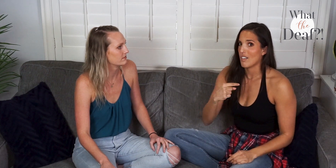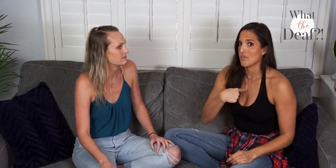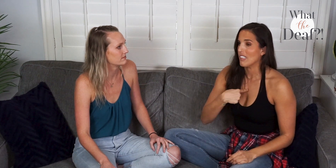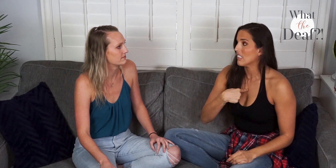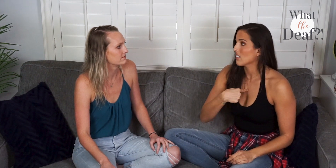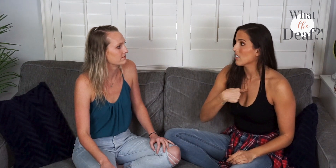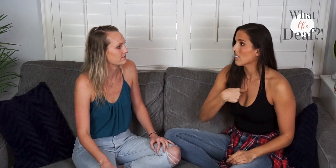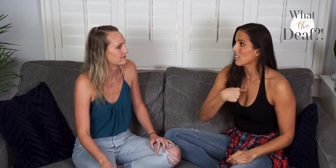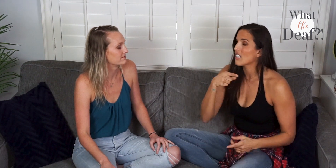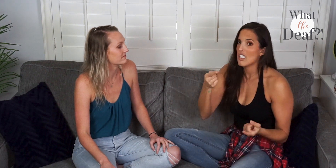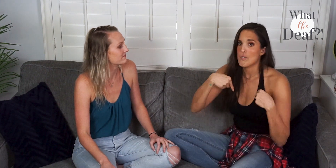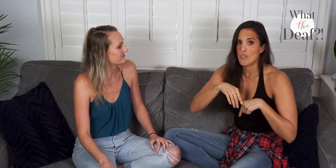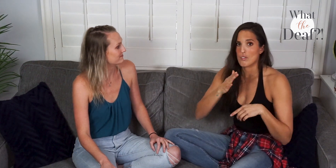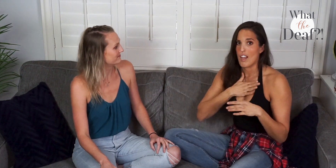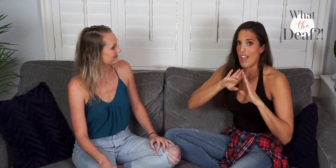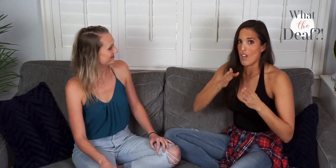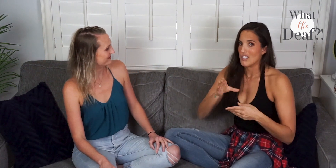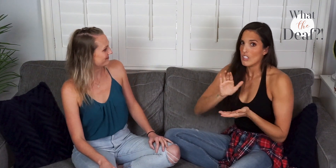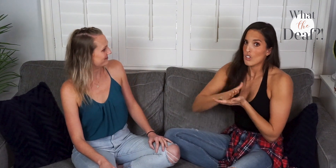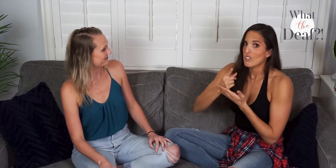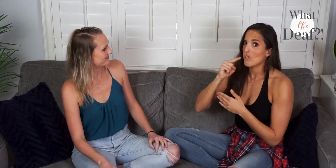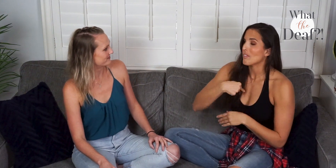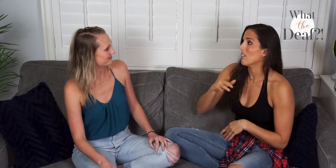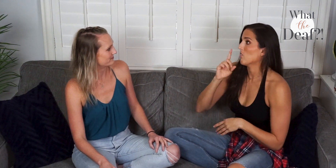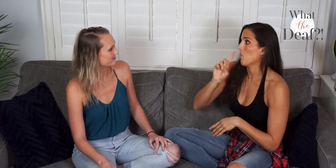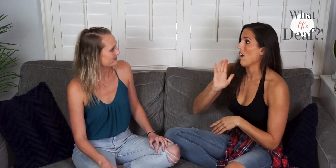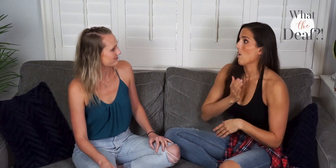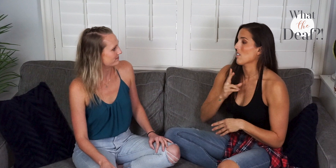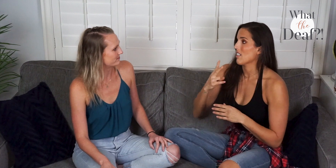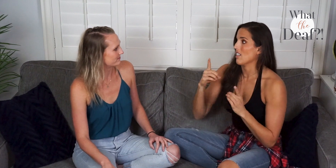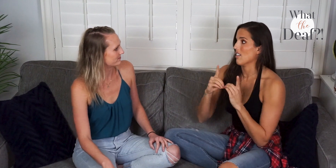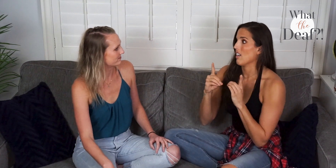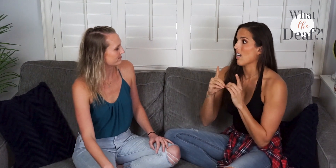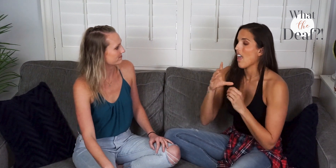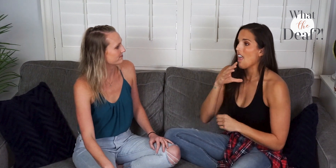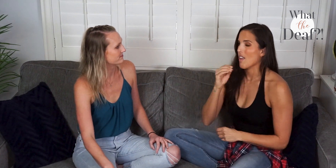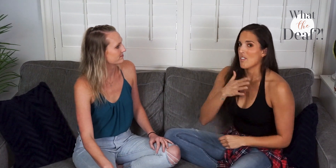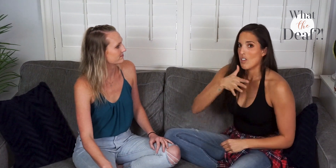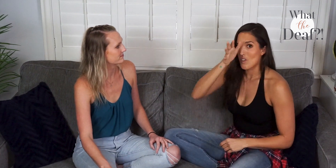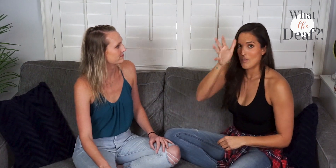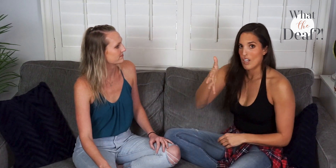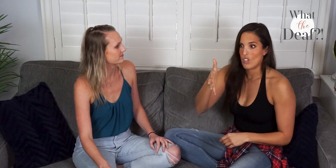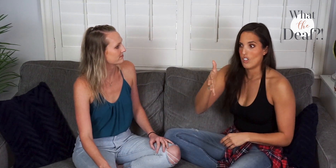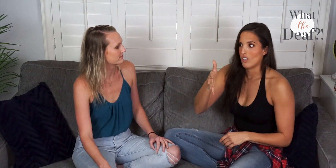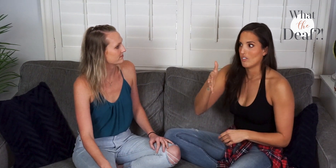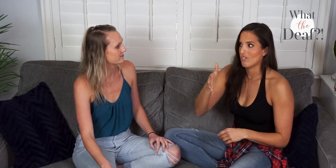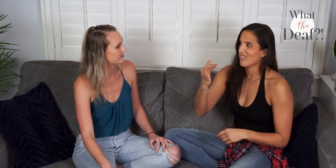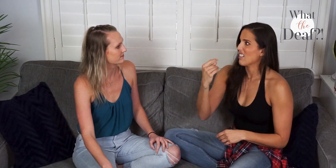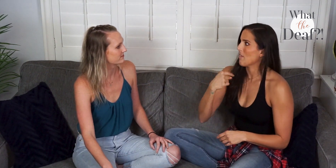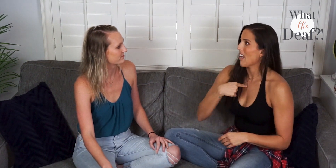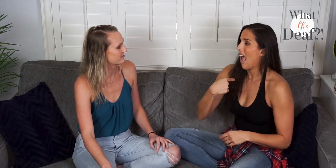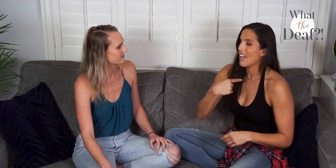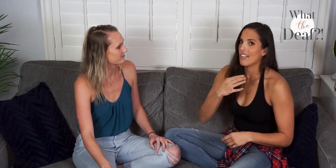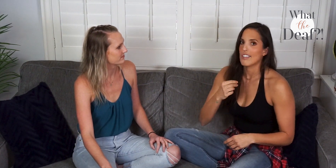FaceTimed me. And okay, so he came over to my house to cook for me for a second date and my grandfather FaceTimed me